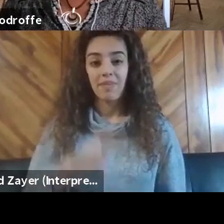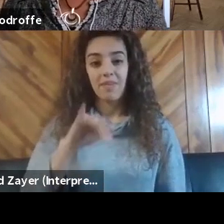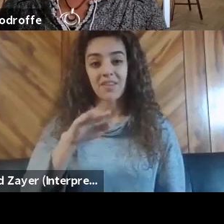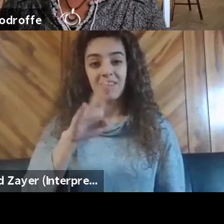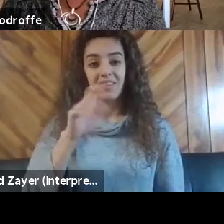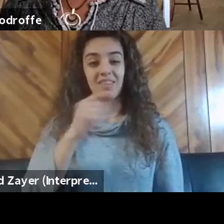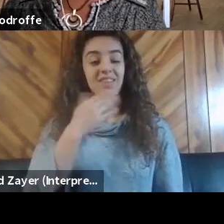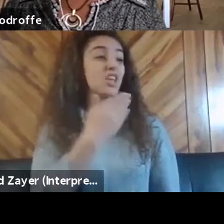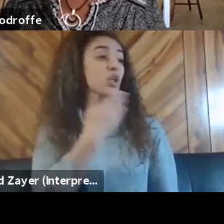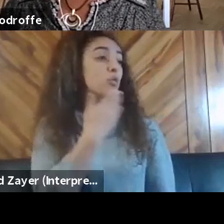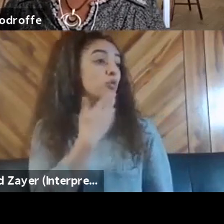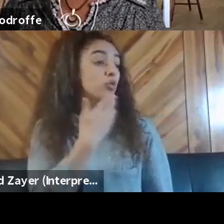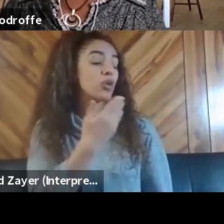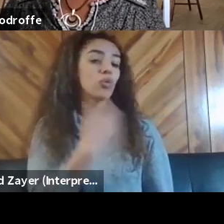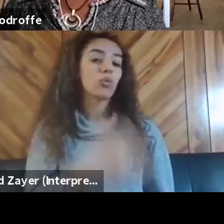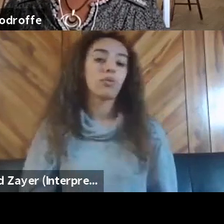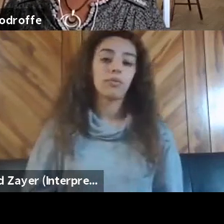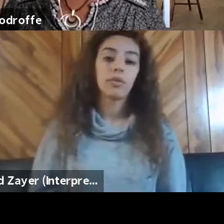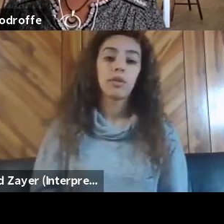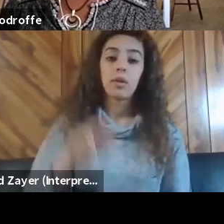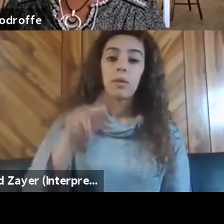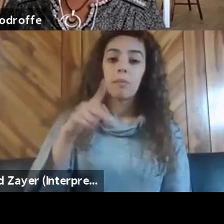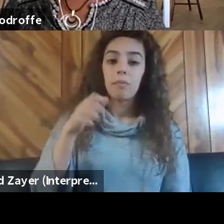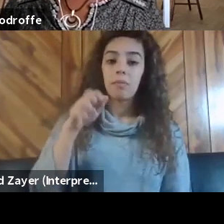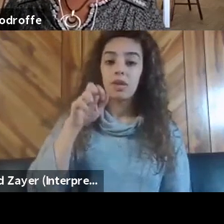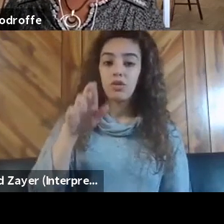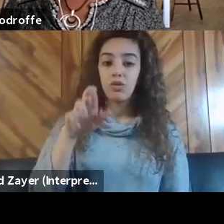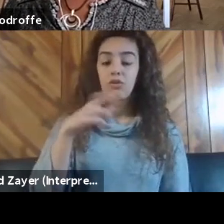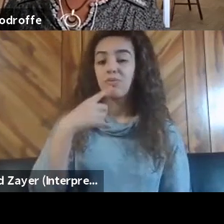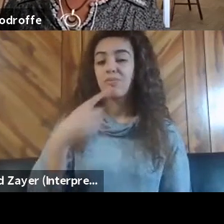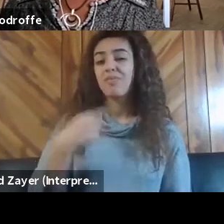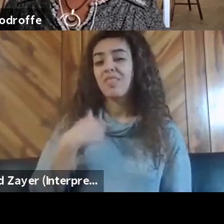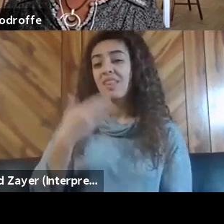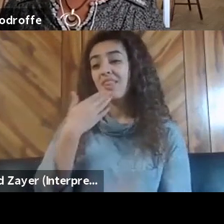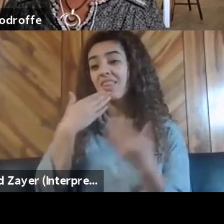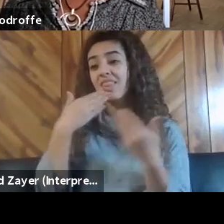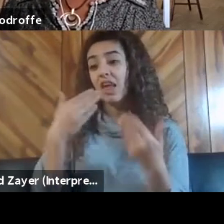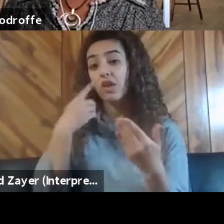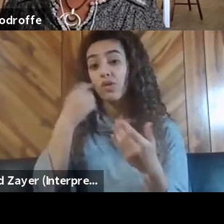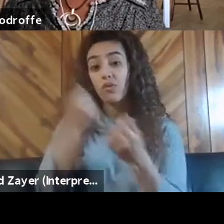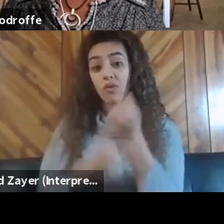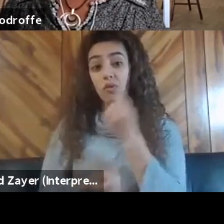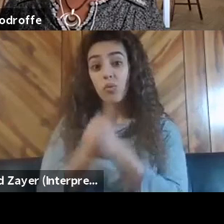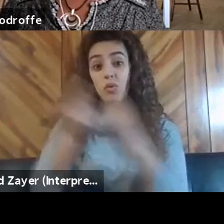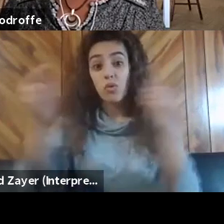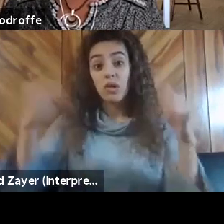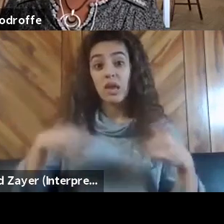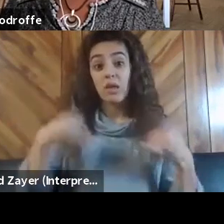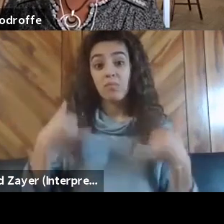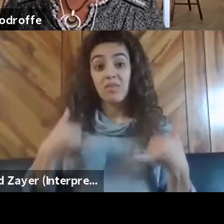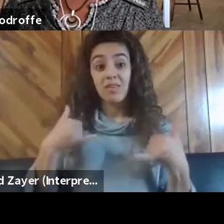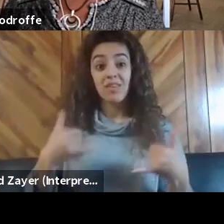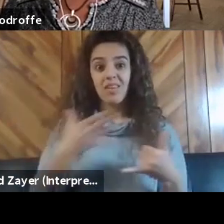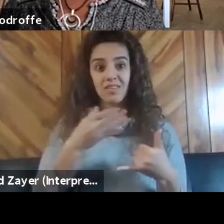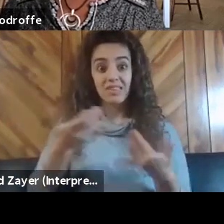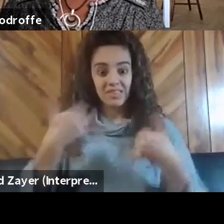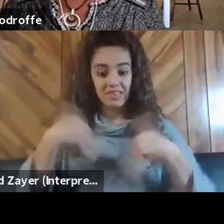And to thank everybody who, who came today and who's still here, and followed this conversation very closely. You all did an